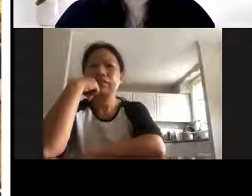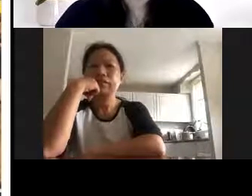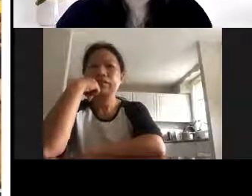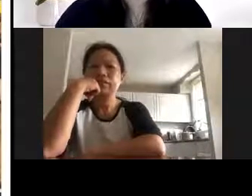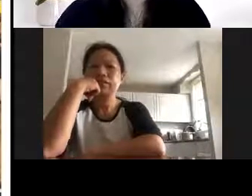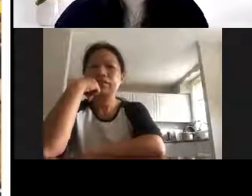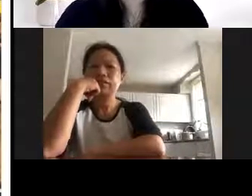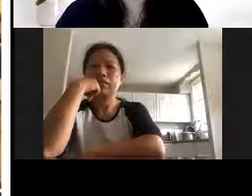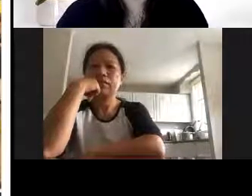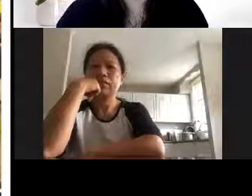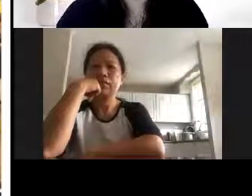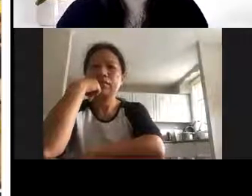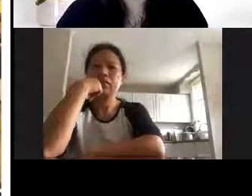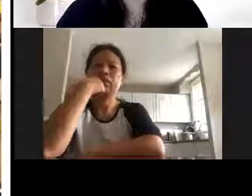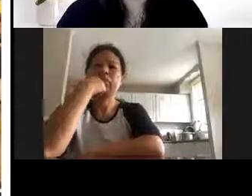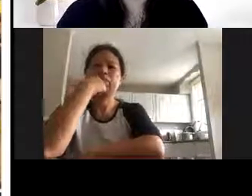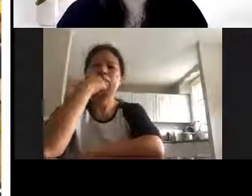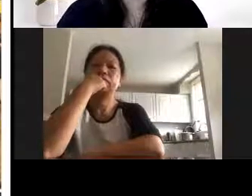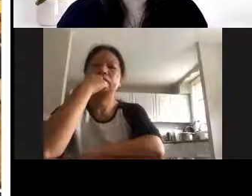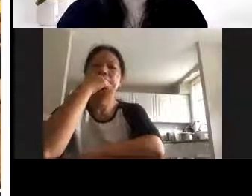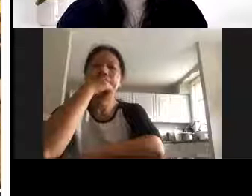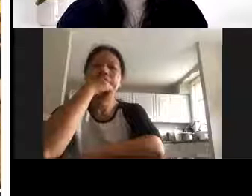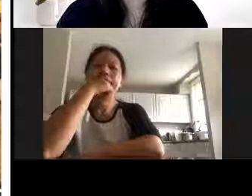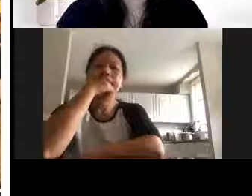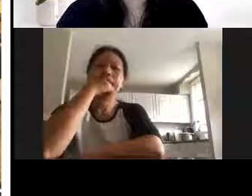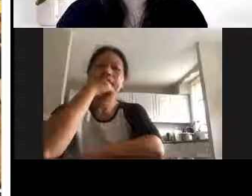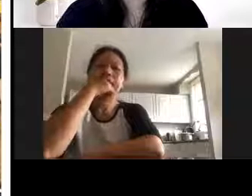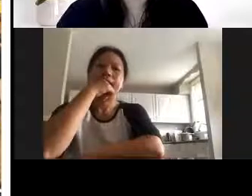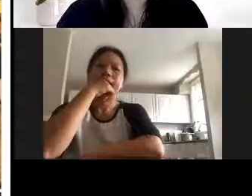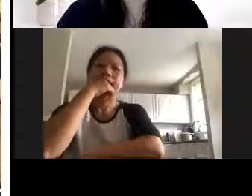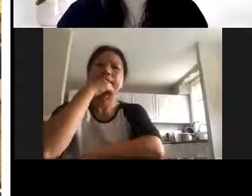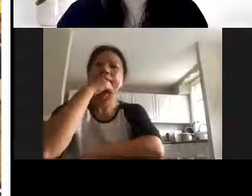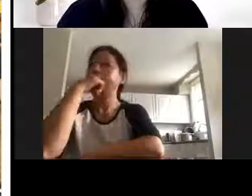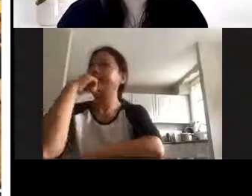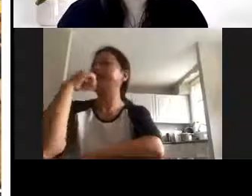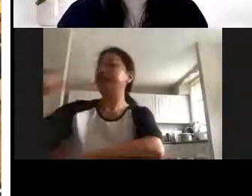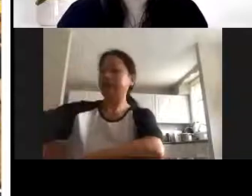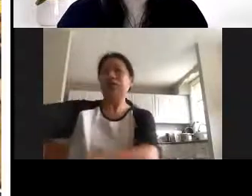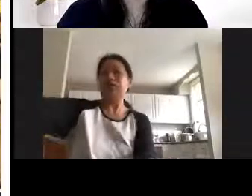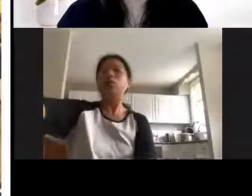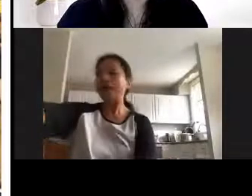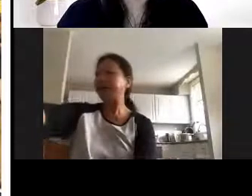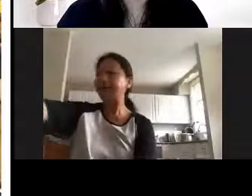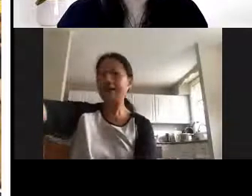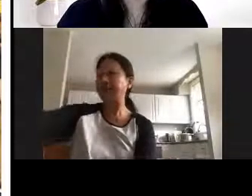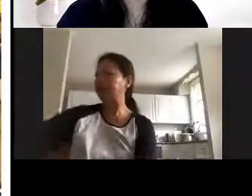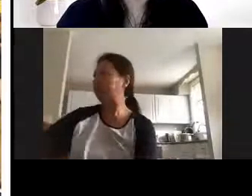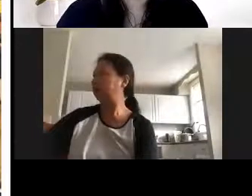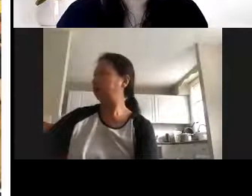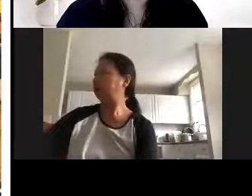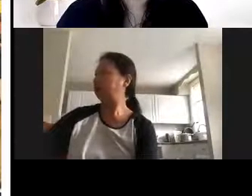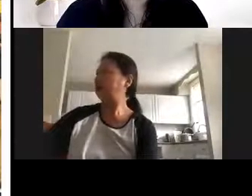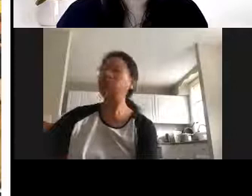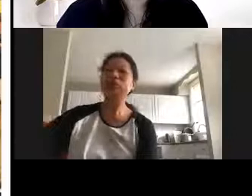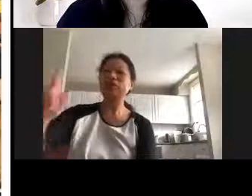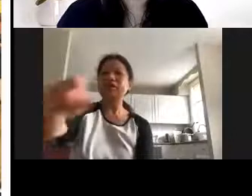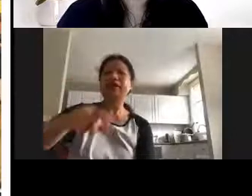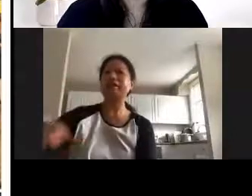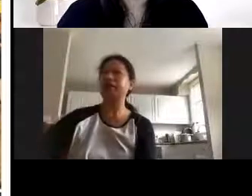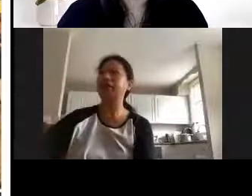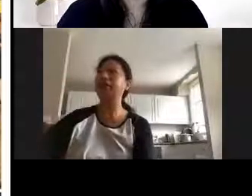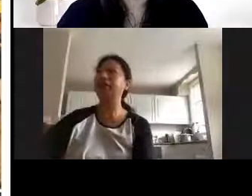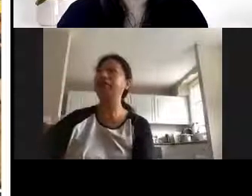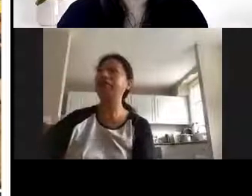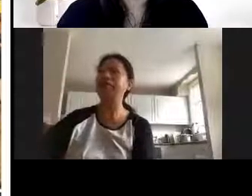Founded in 2015, the Chinatown Disability Advocacy Project is a community of immigrants with disabilities, advocates, government, and grassroots partners.